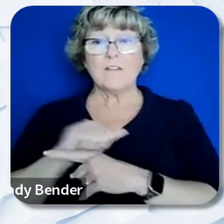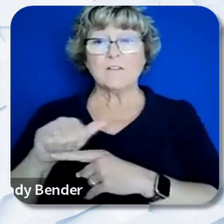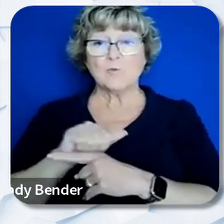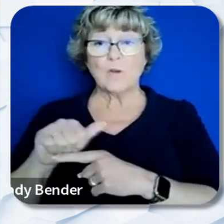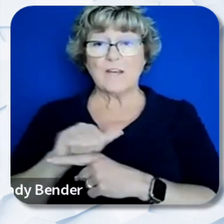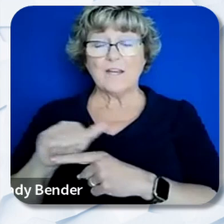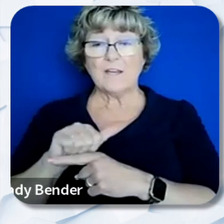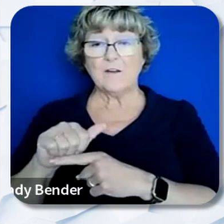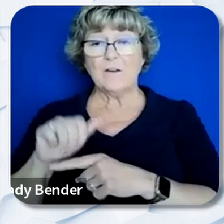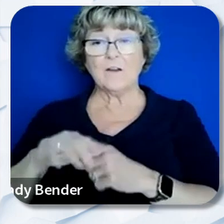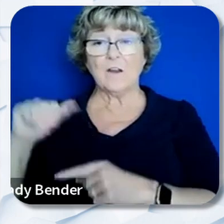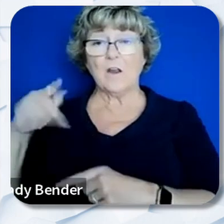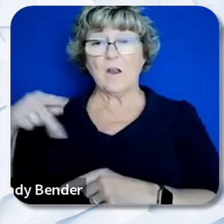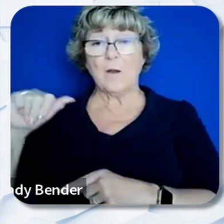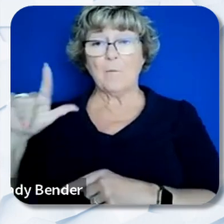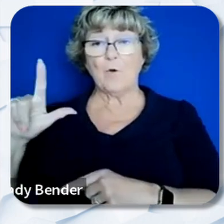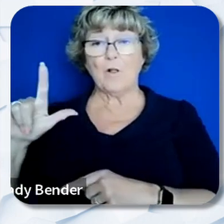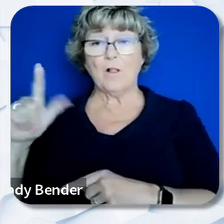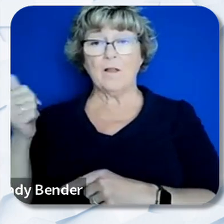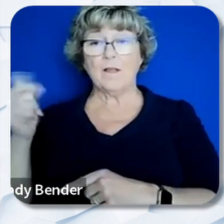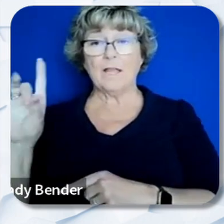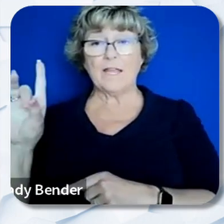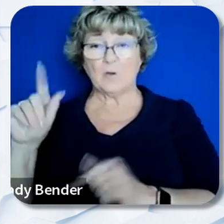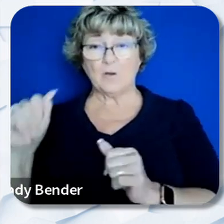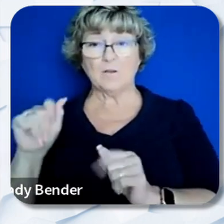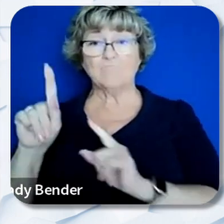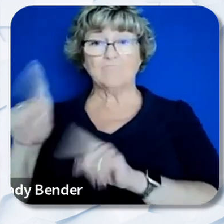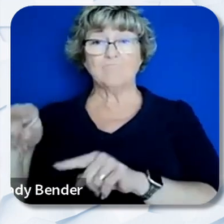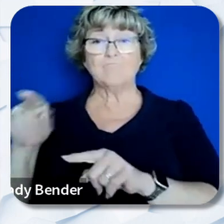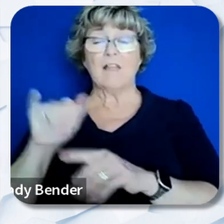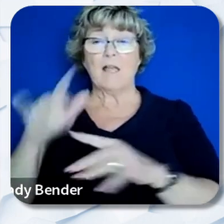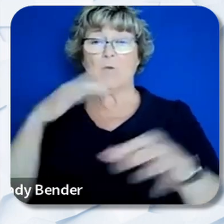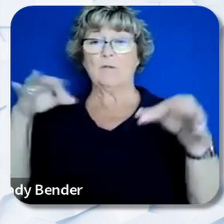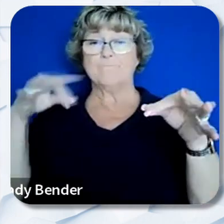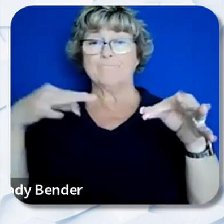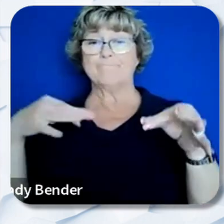18th that you can go to that's gonna walk through all of that, and it's gonna help you